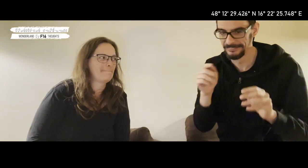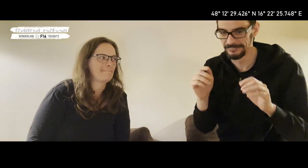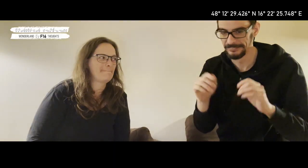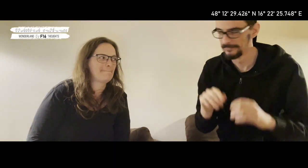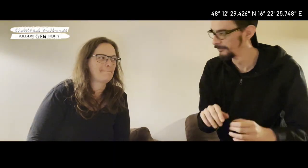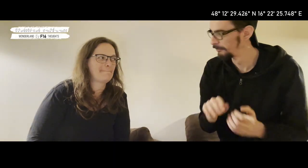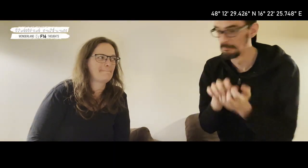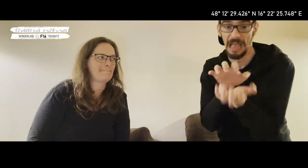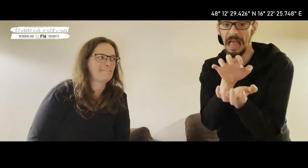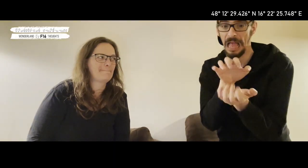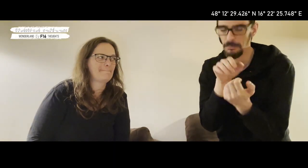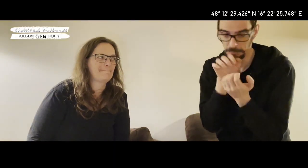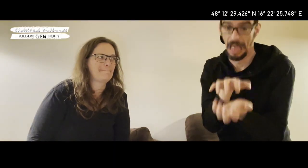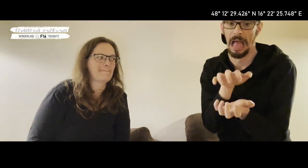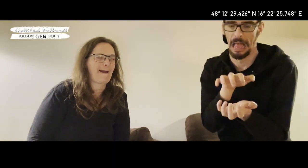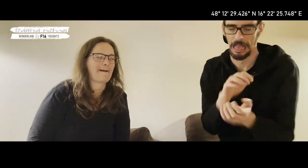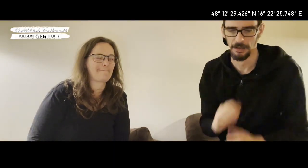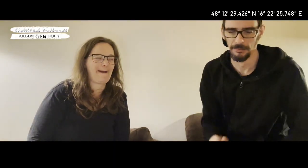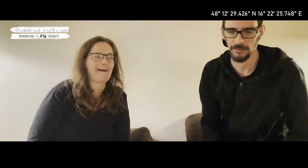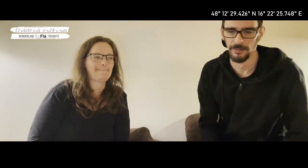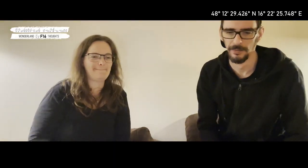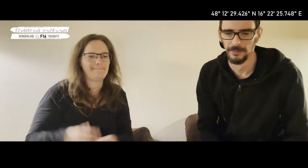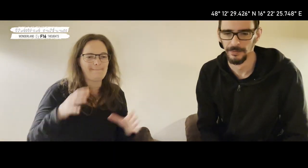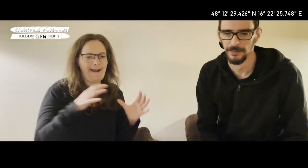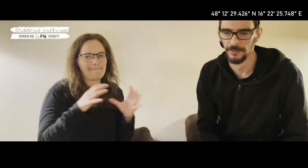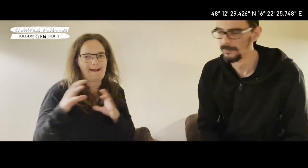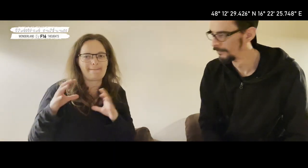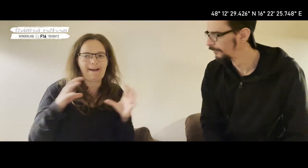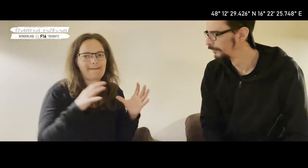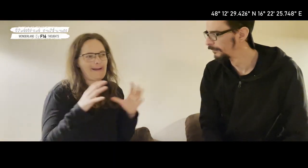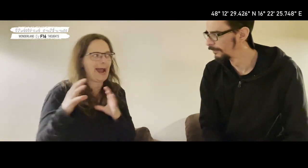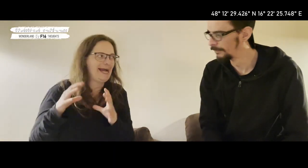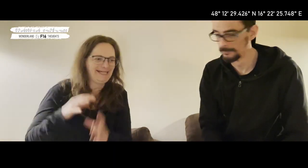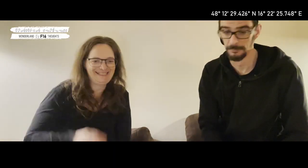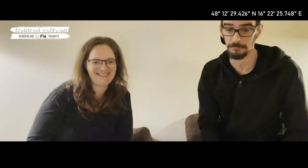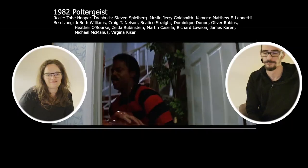In this case, the the scream already had a certain similarity. Their screams mirror each other.